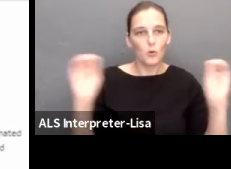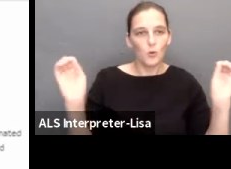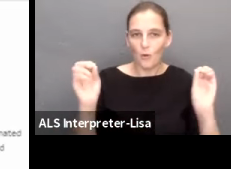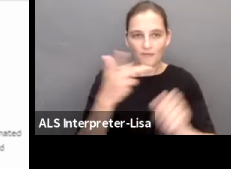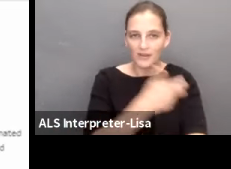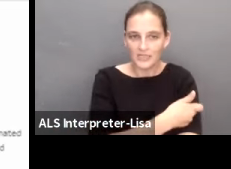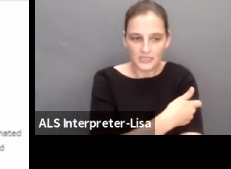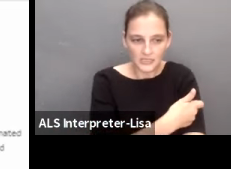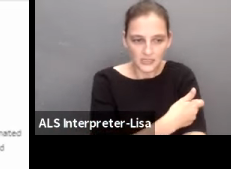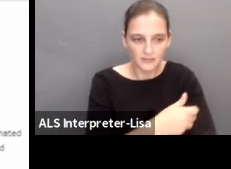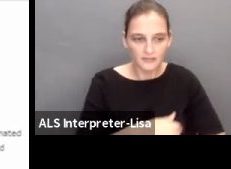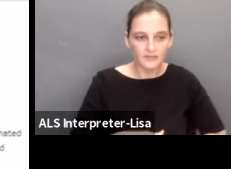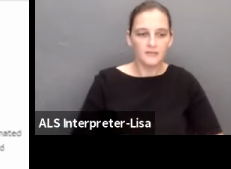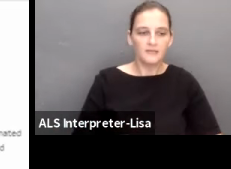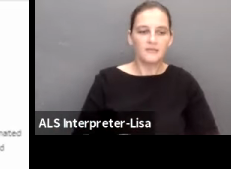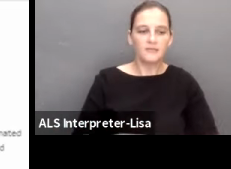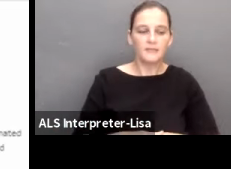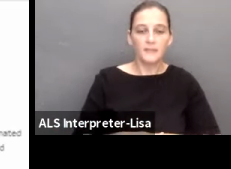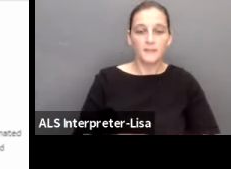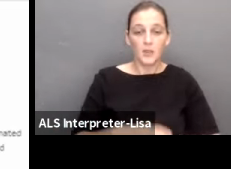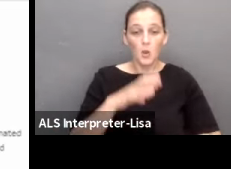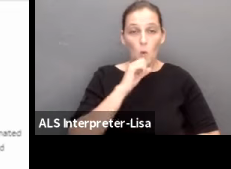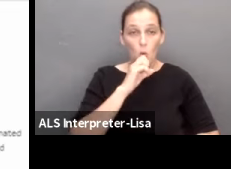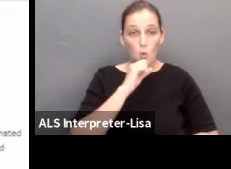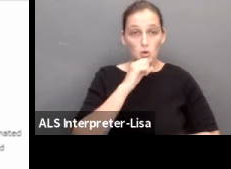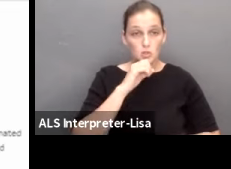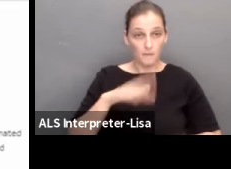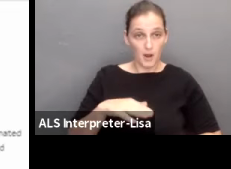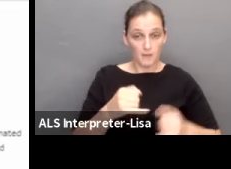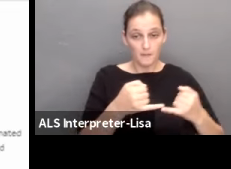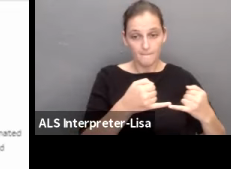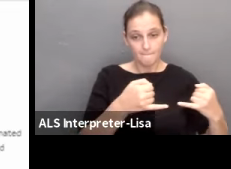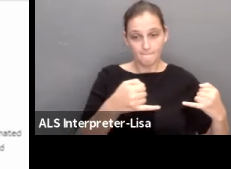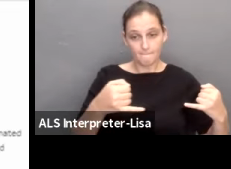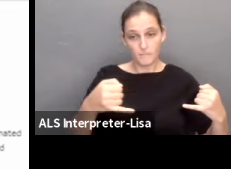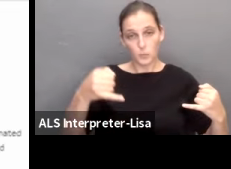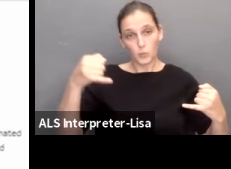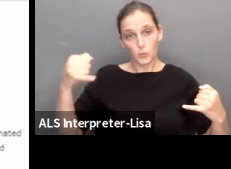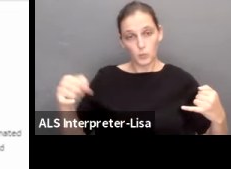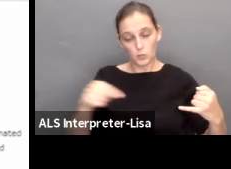That orange line on the bottom are the number of people who are vaccinated who are admitted